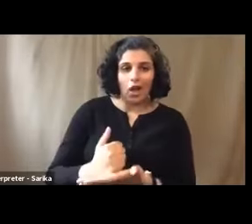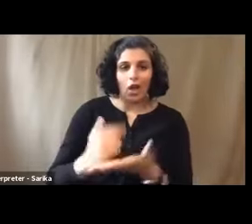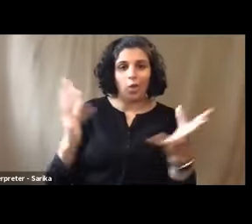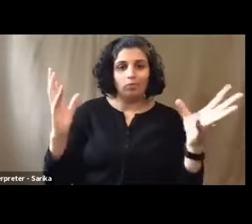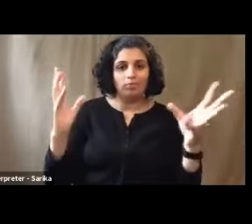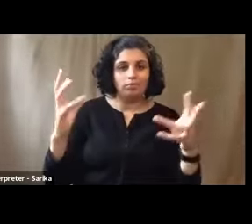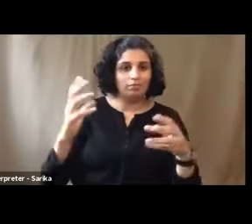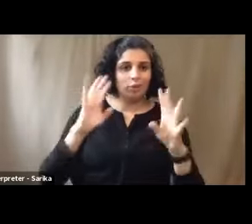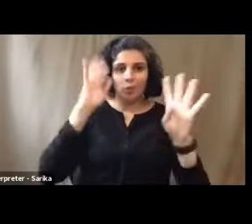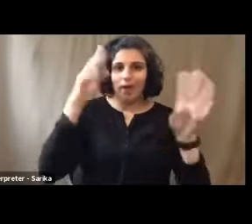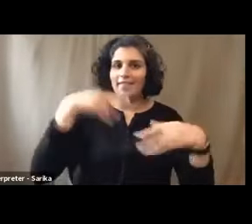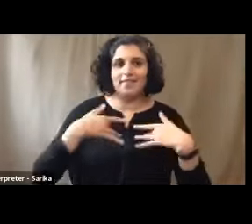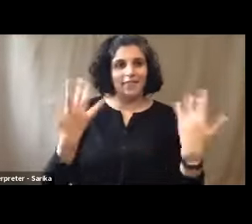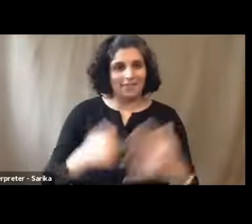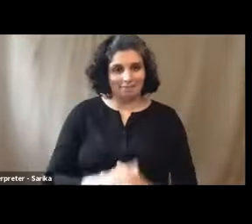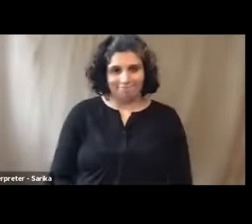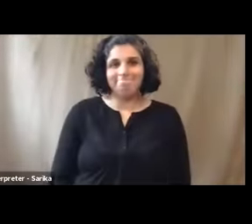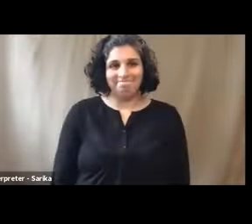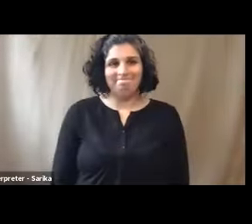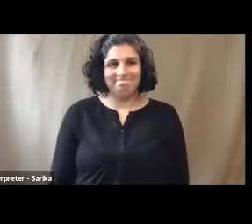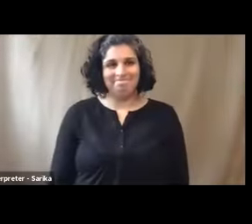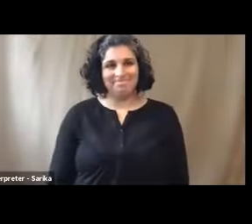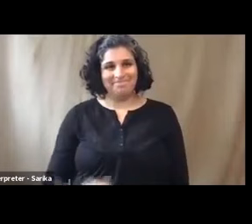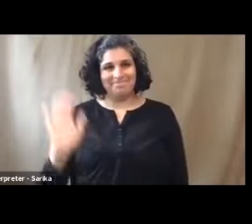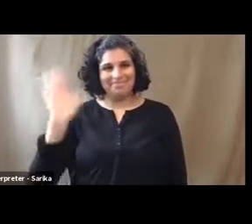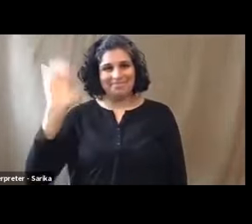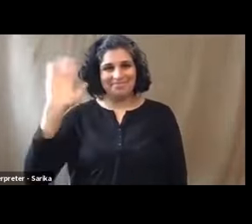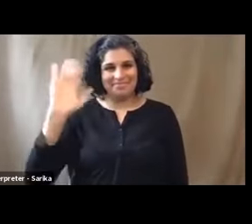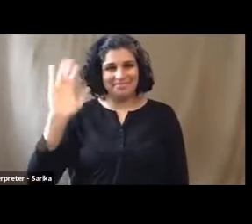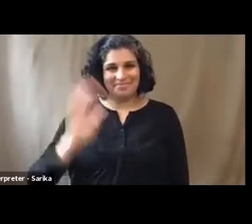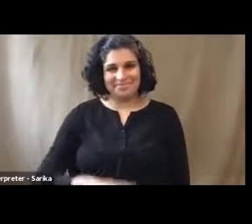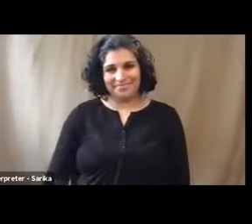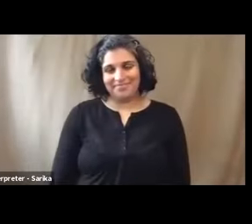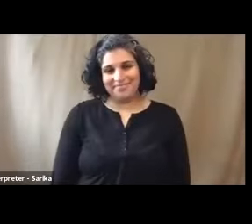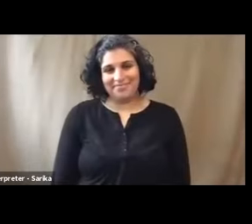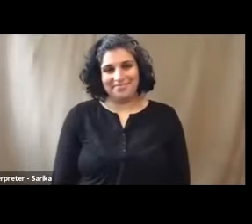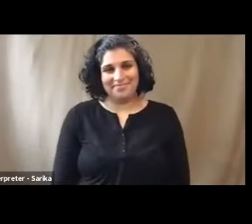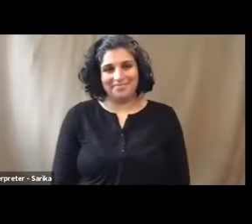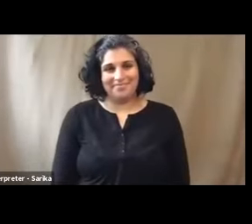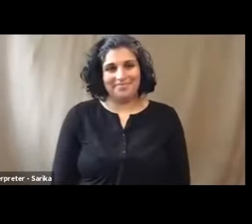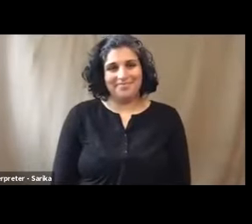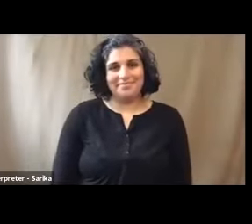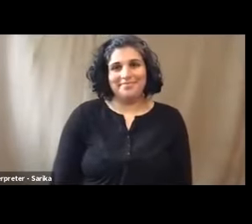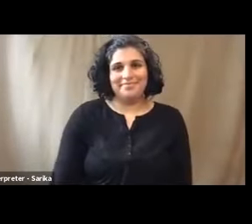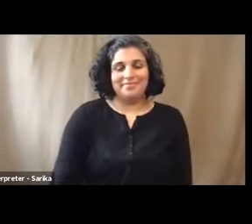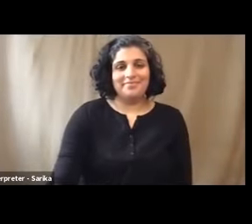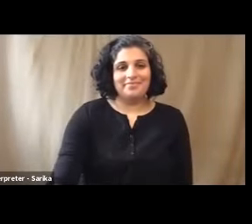Bye! Thank you for your time. Have a good Saturday.